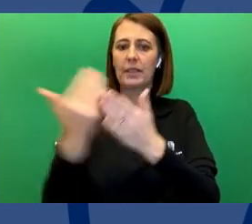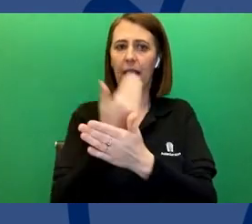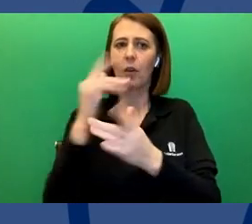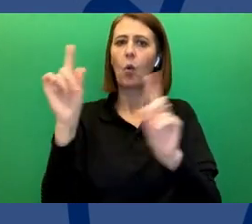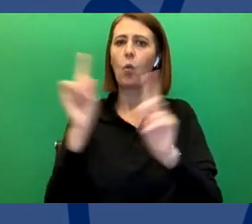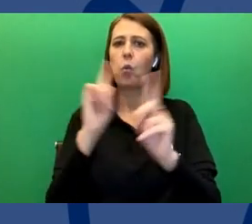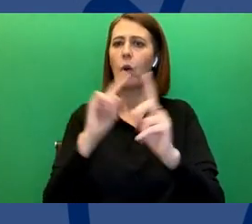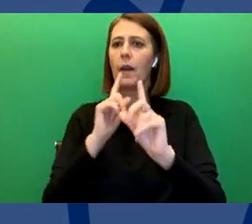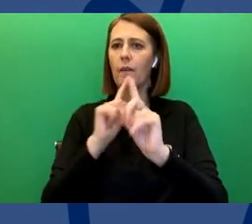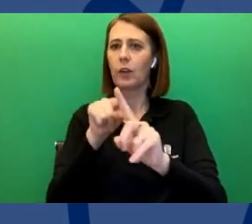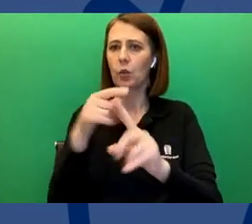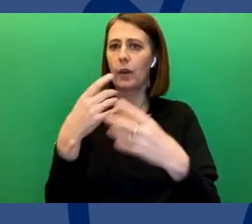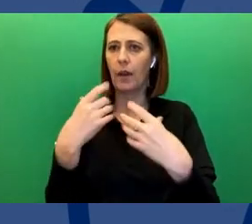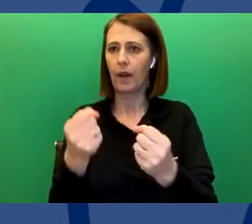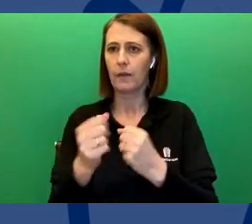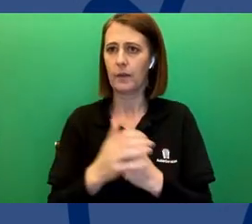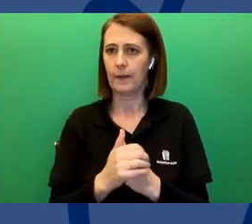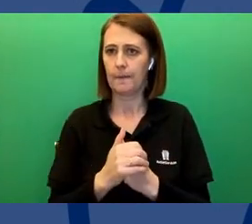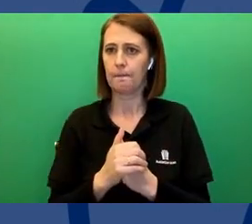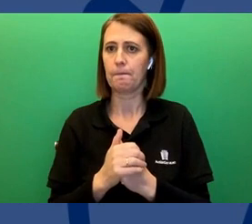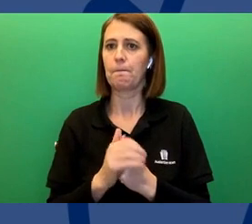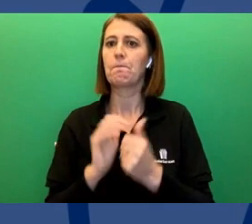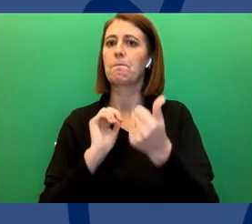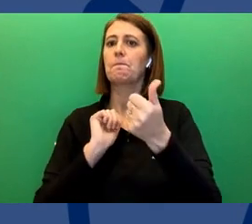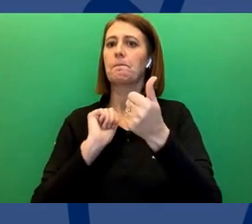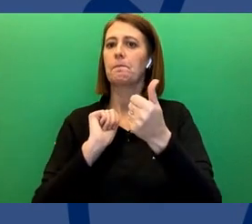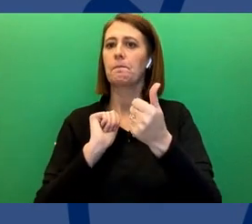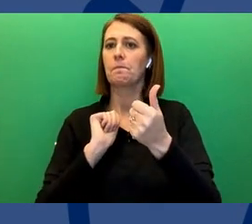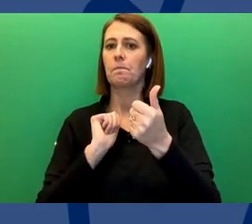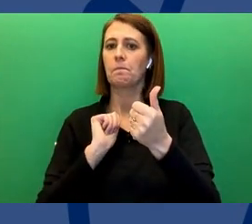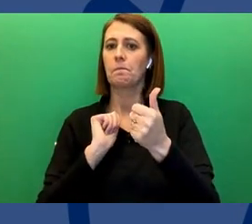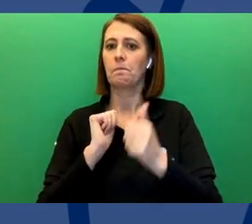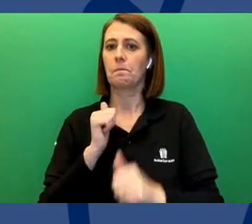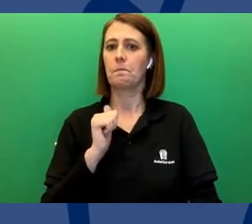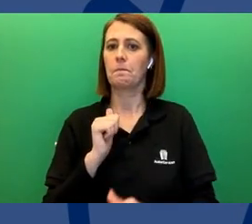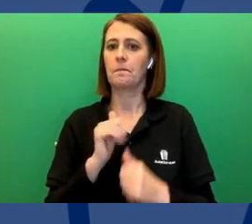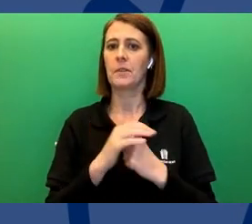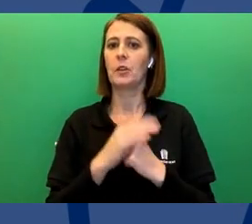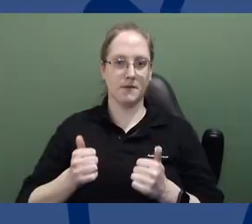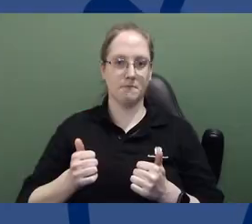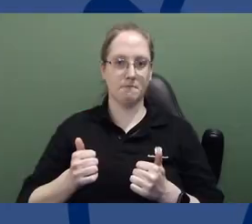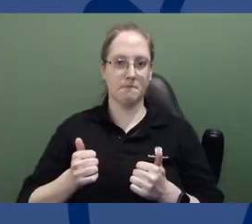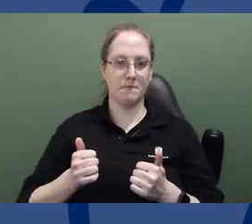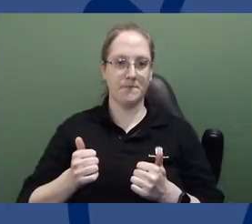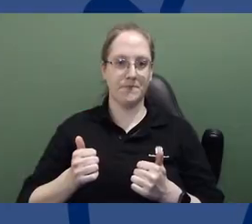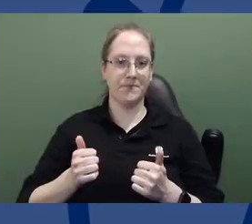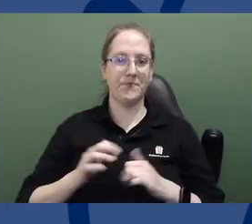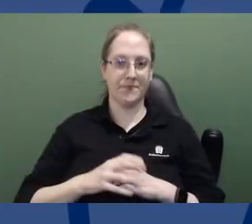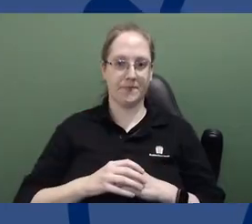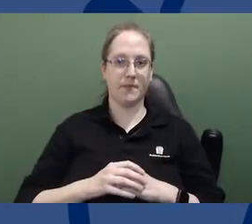So if you're a company director and it's a firm set up with employees, and you're not